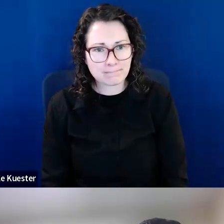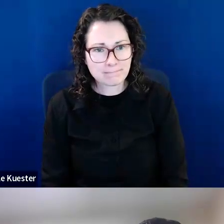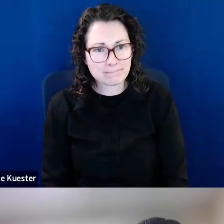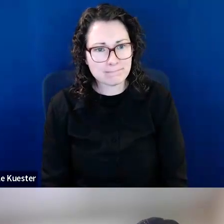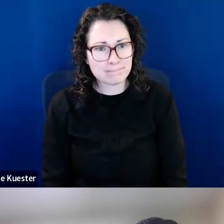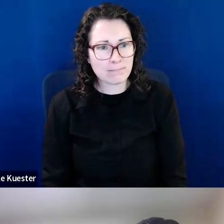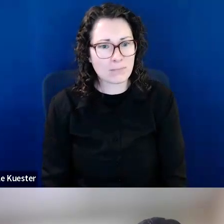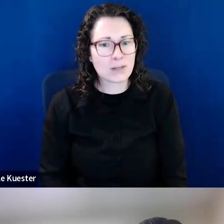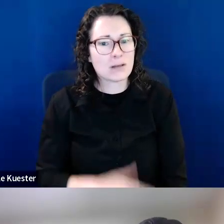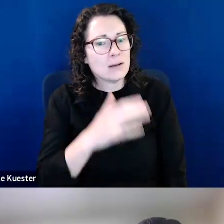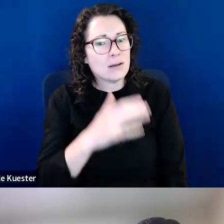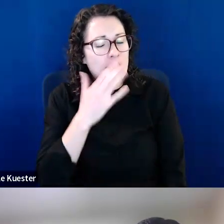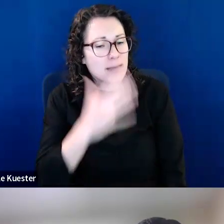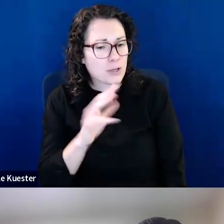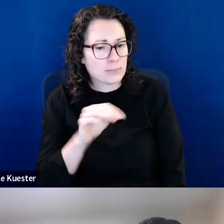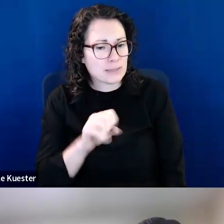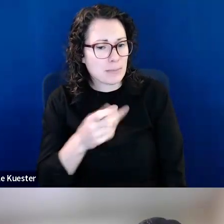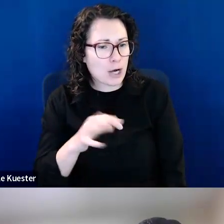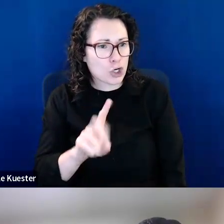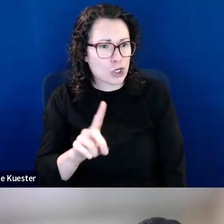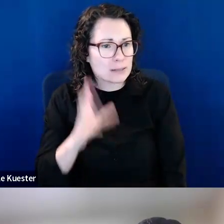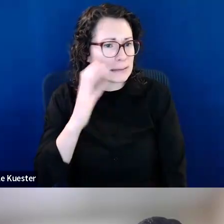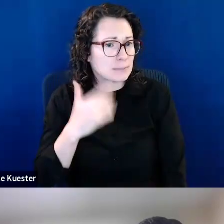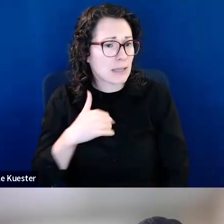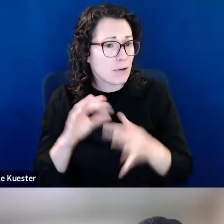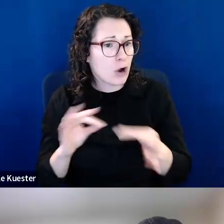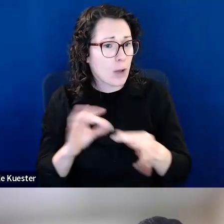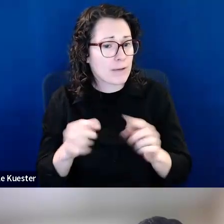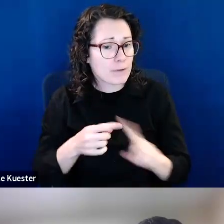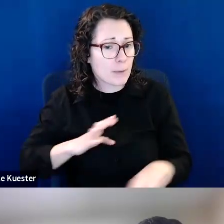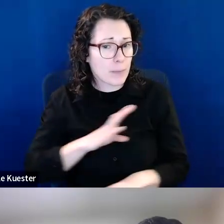Thank you, Miss Packard. Um, before you go, I think we have a comment from a board from the